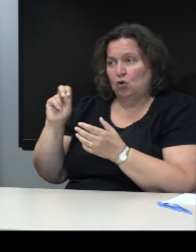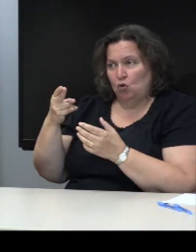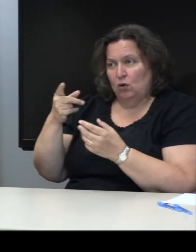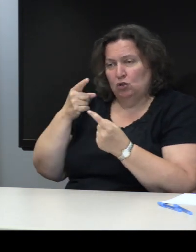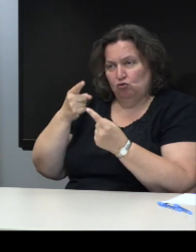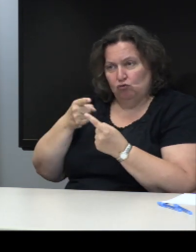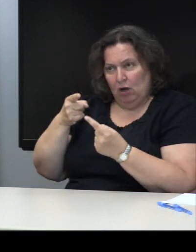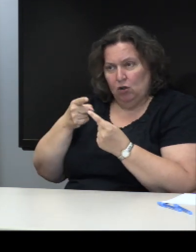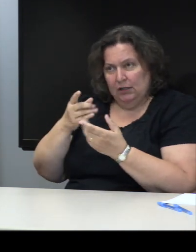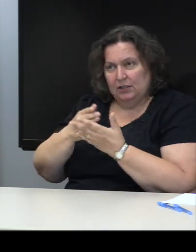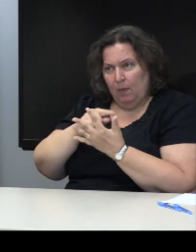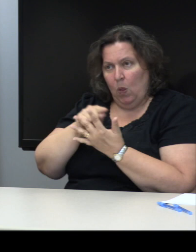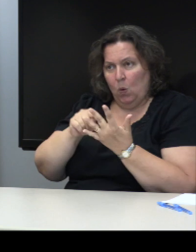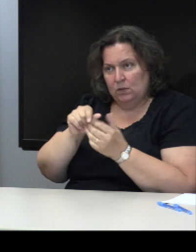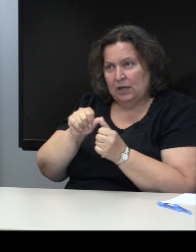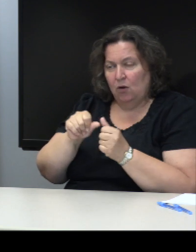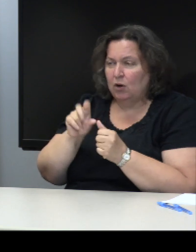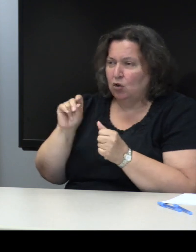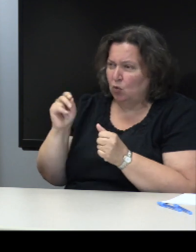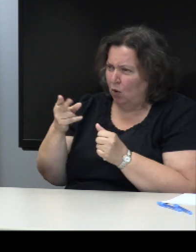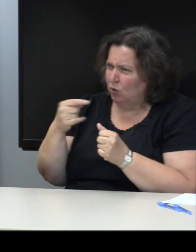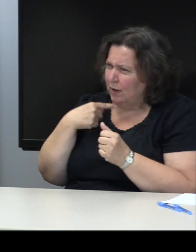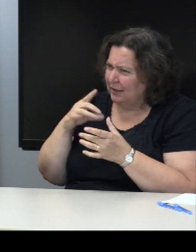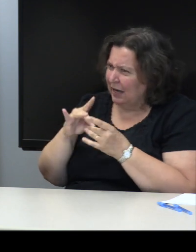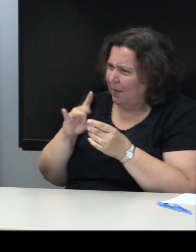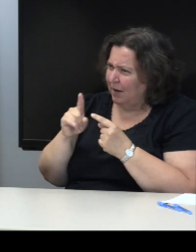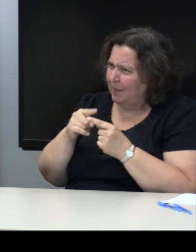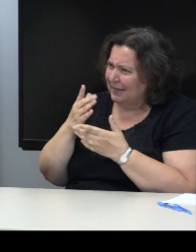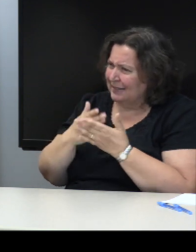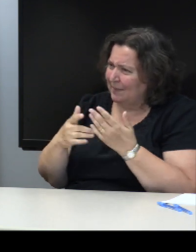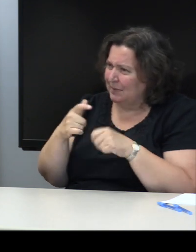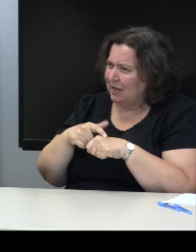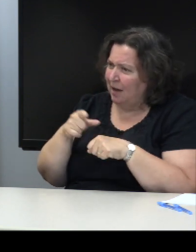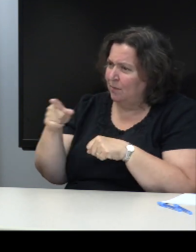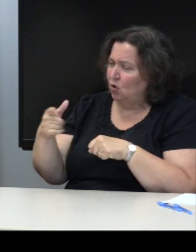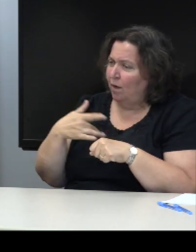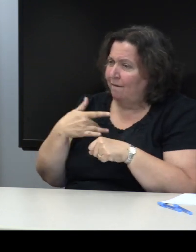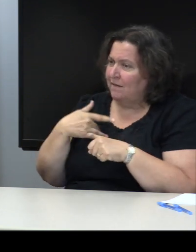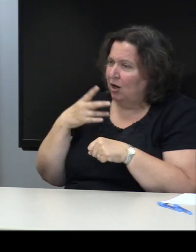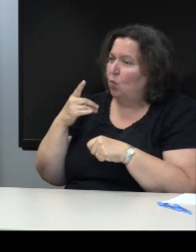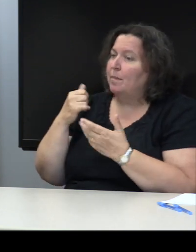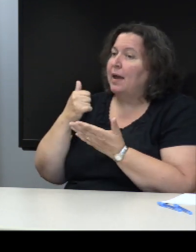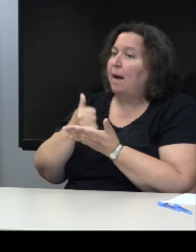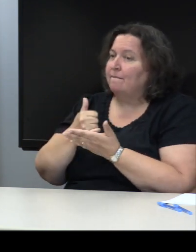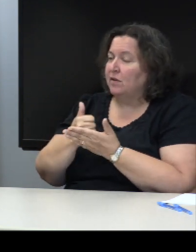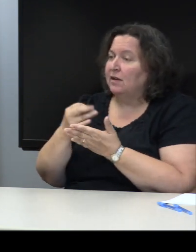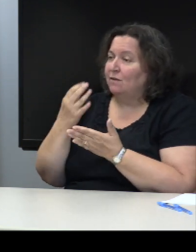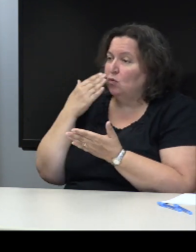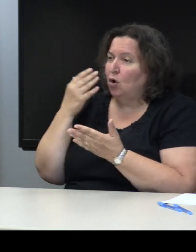in some of those areas. Norah, would you like to comment on times when you have felt it would have been helpful if you knew ASL?